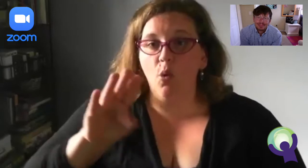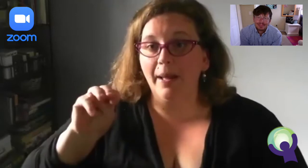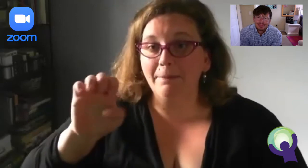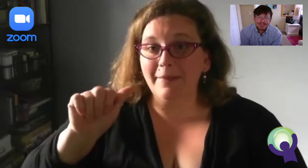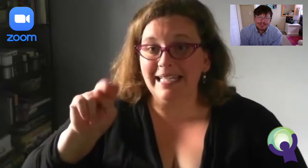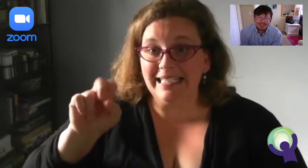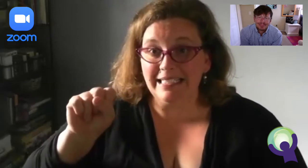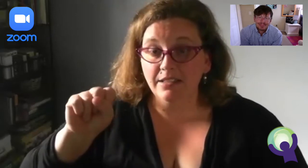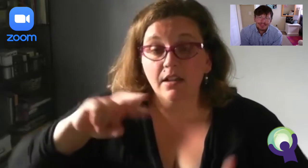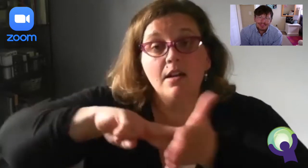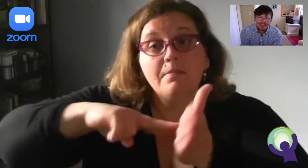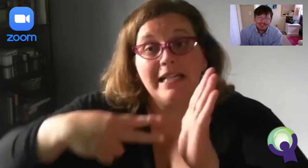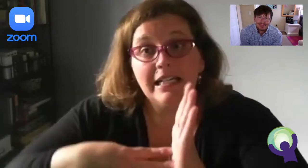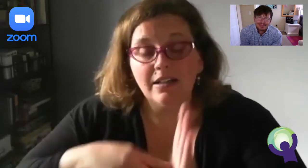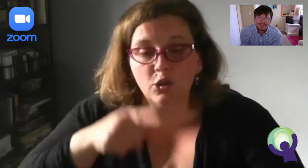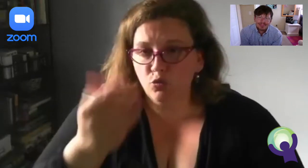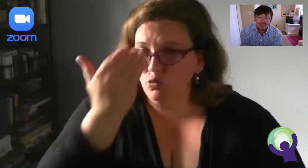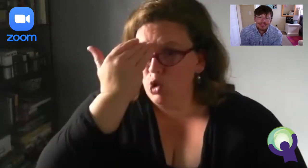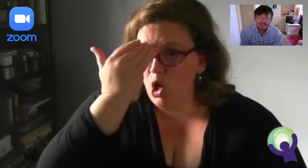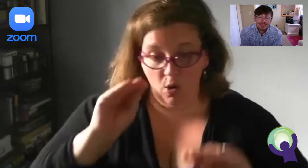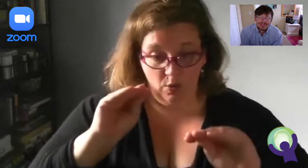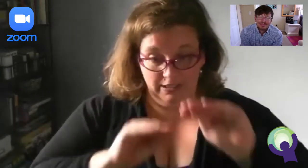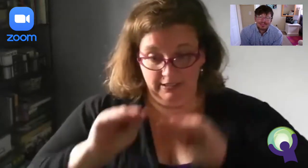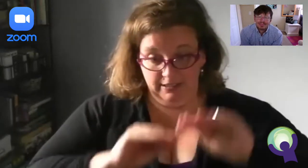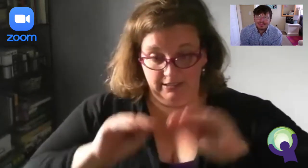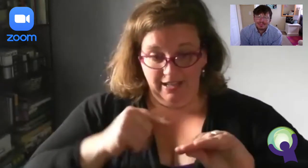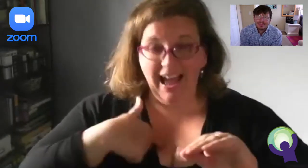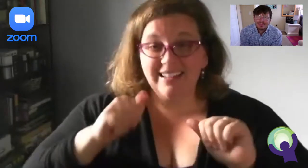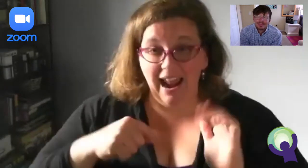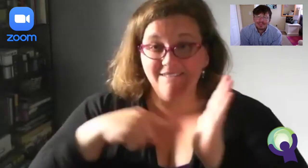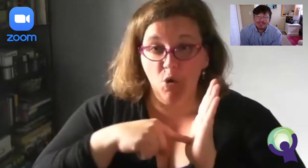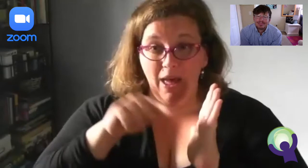things that are a little bit more. But living within your means